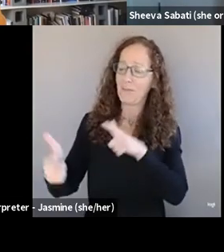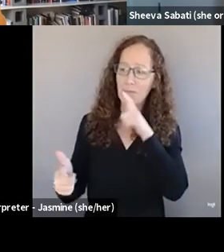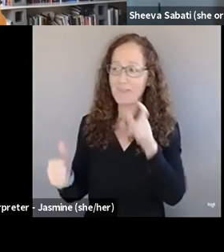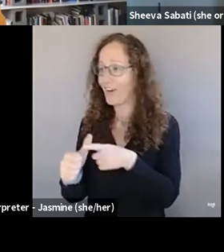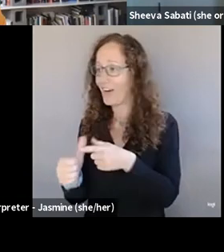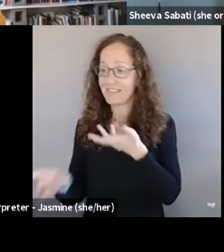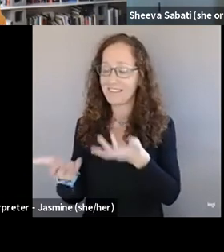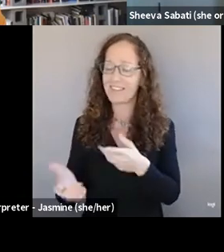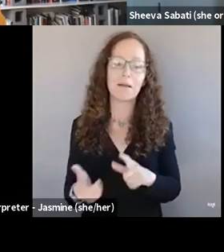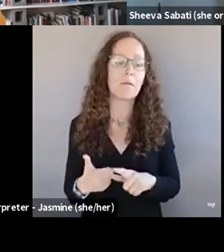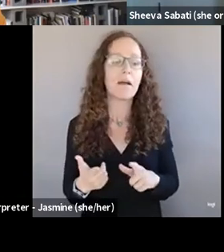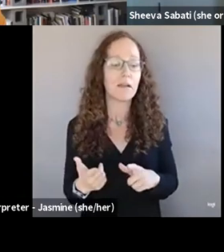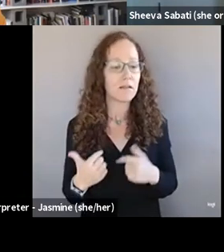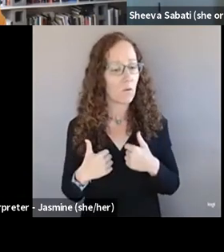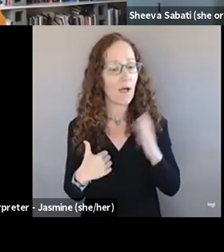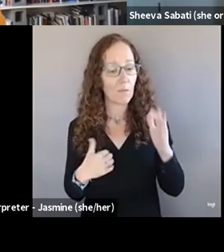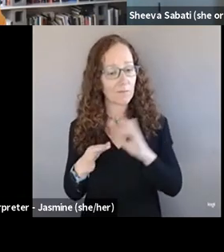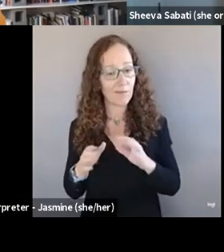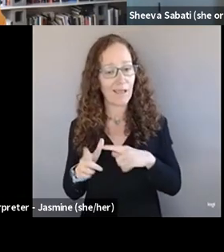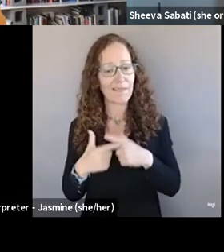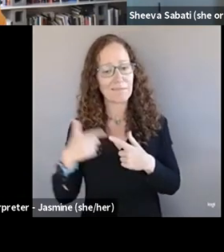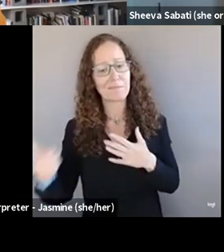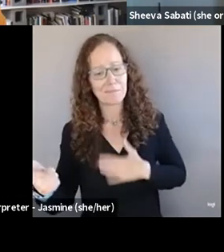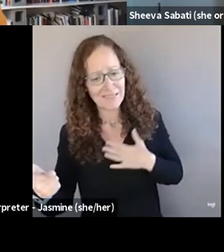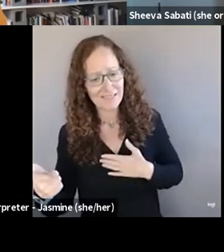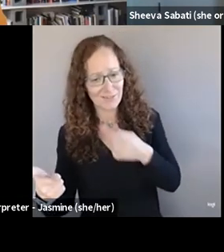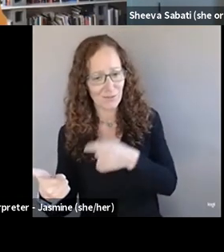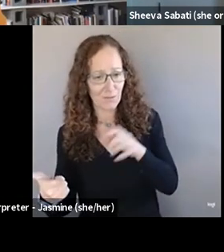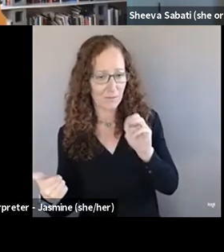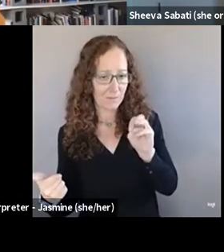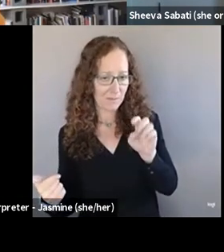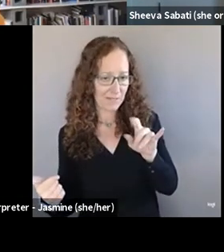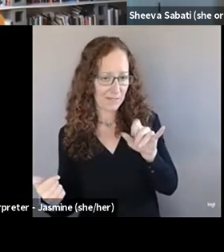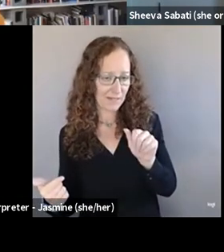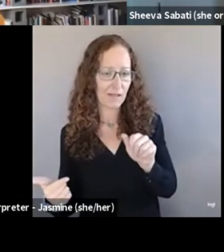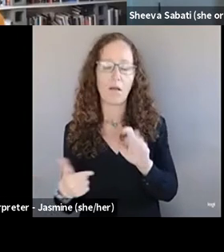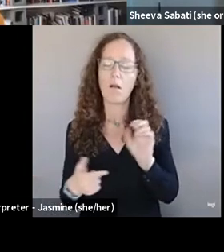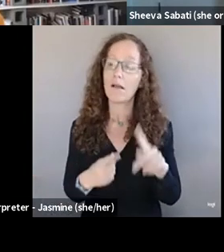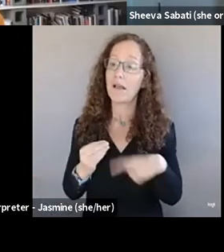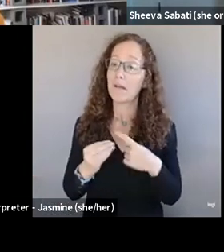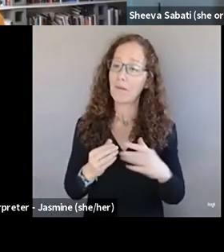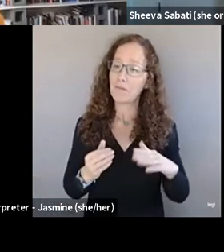because. But in terms of like thinking about not having our souls grinded out when I was teaching the past few years, I